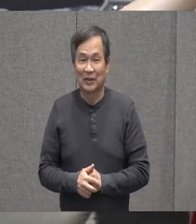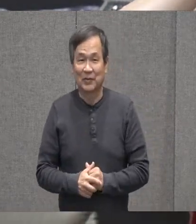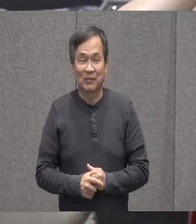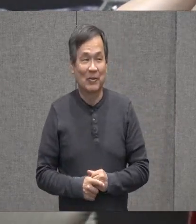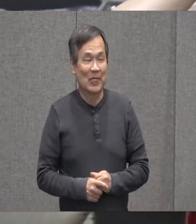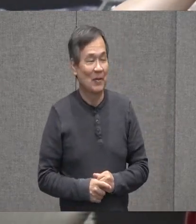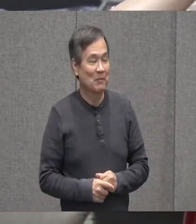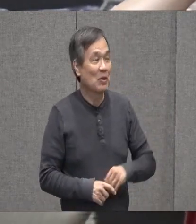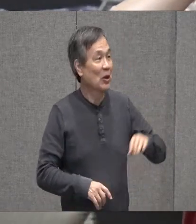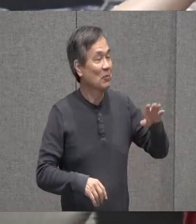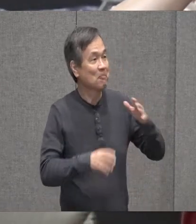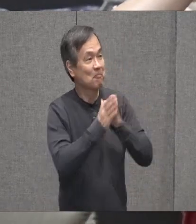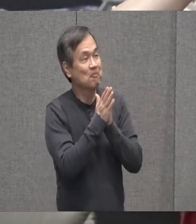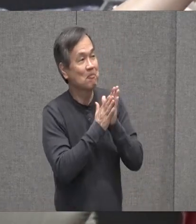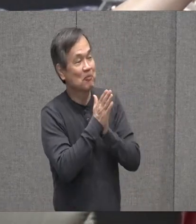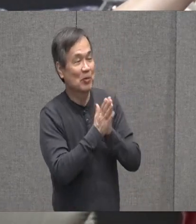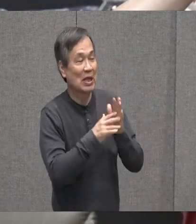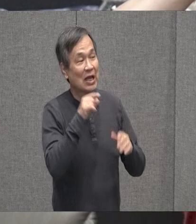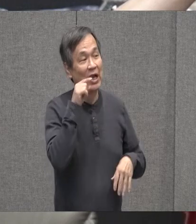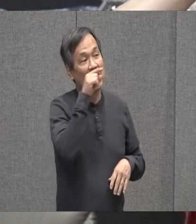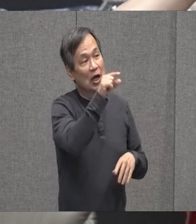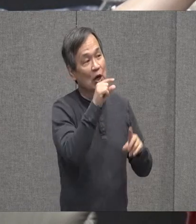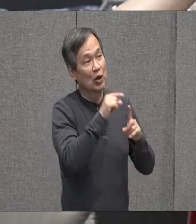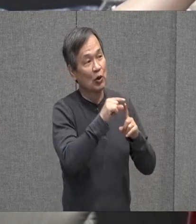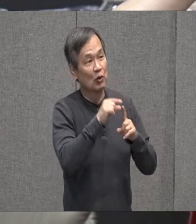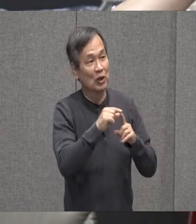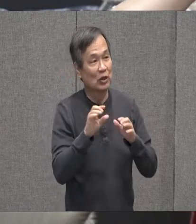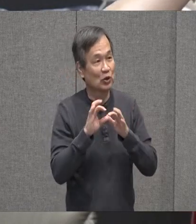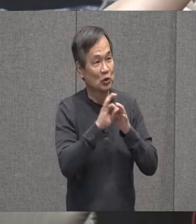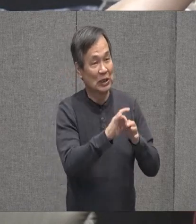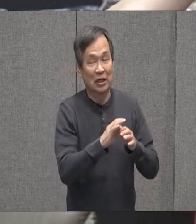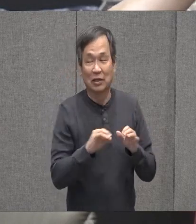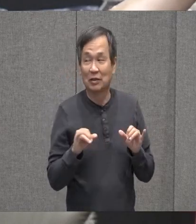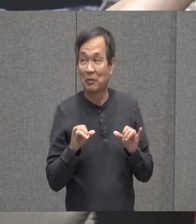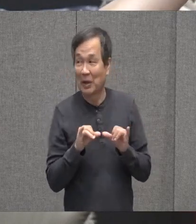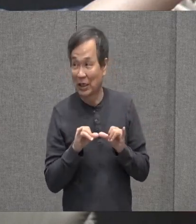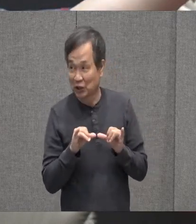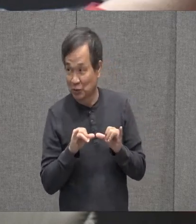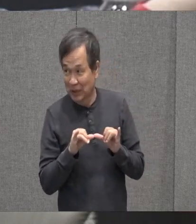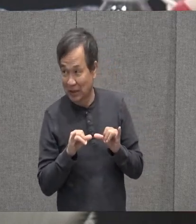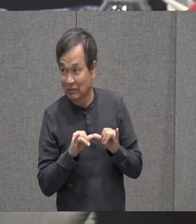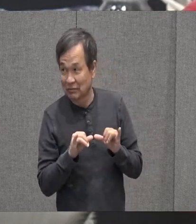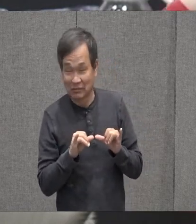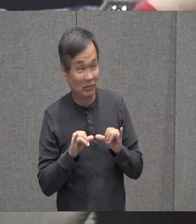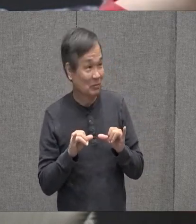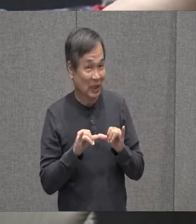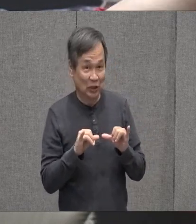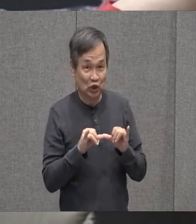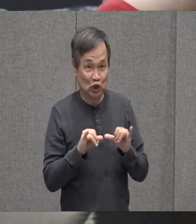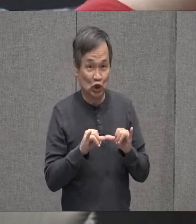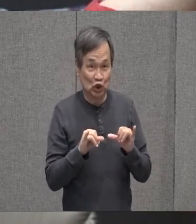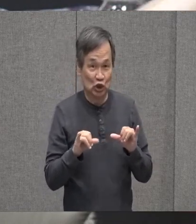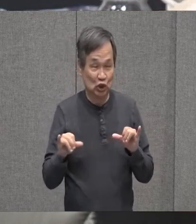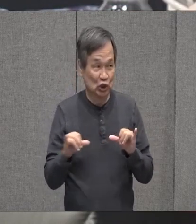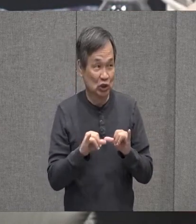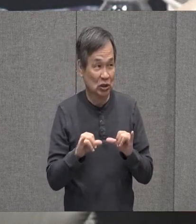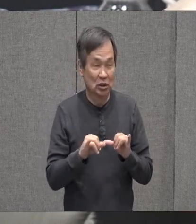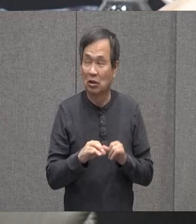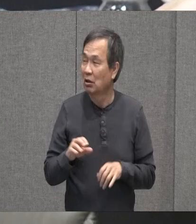It is a word that has to do with measurement, right? It's a measurement word. Okay, measurement. I think I know a little bit about that.